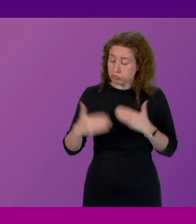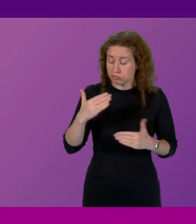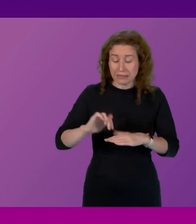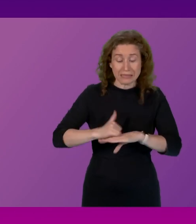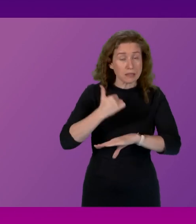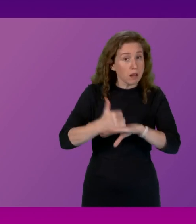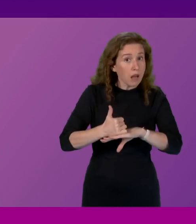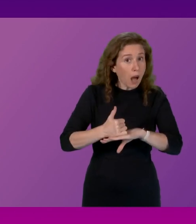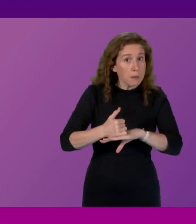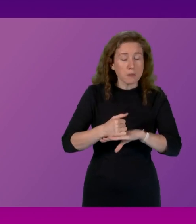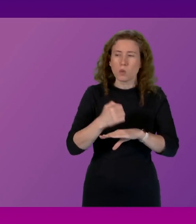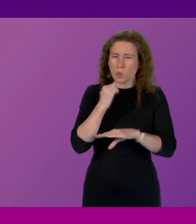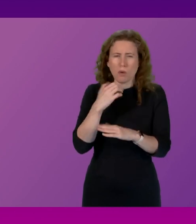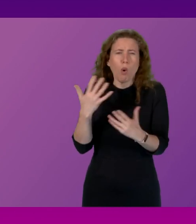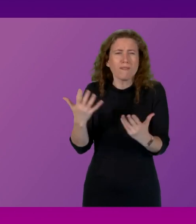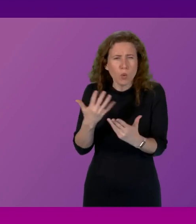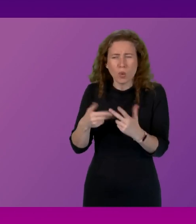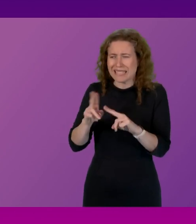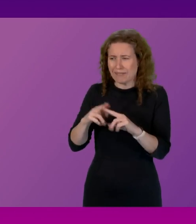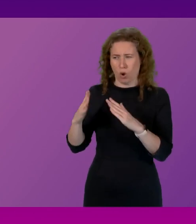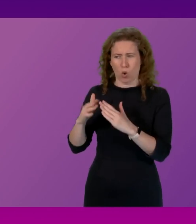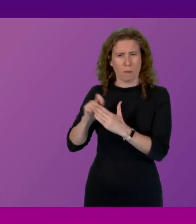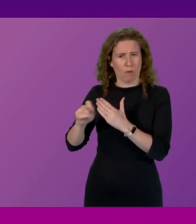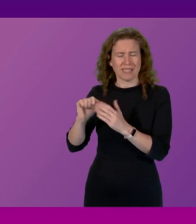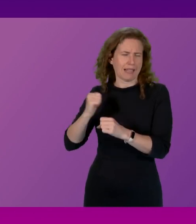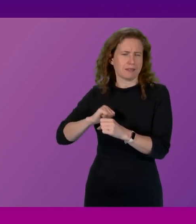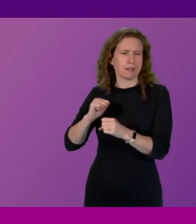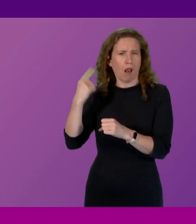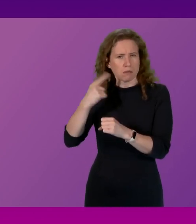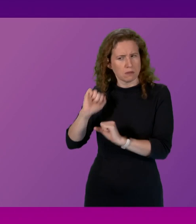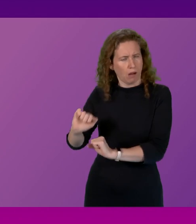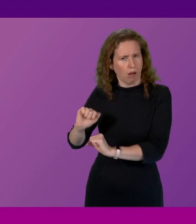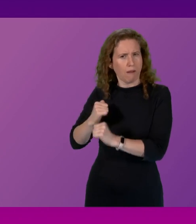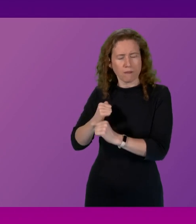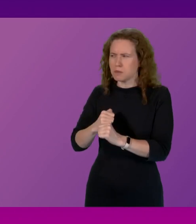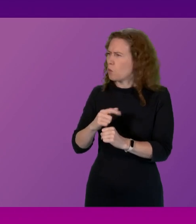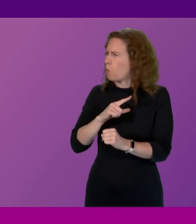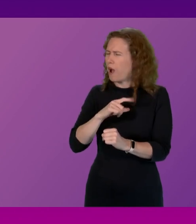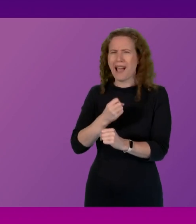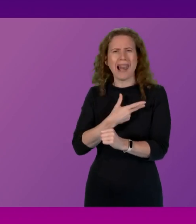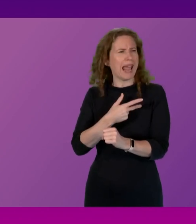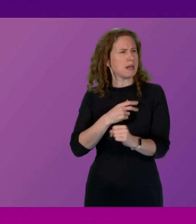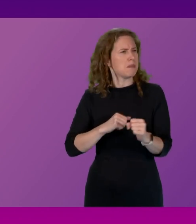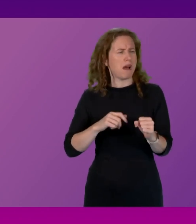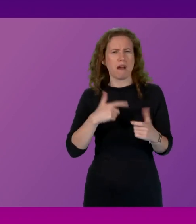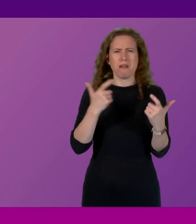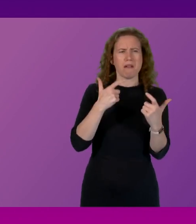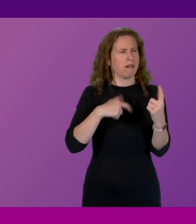and running would have been if the Home Office had given approval. I am not sure why Labour seems to be acting as a human shield for the Conservatives—